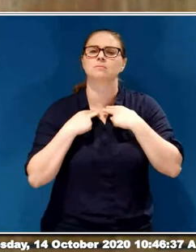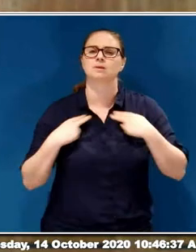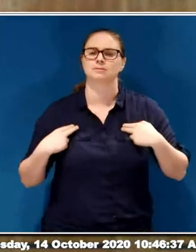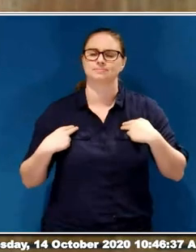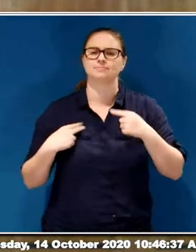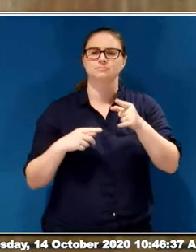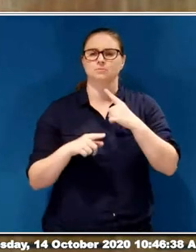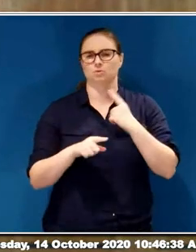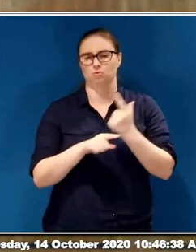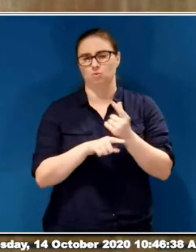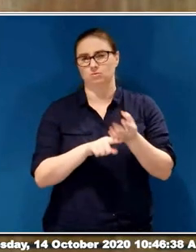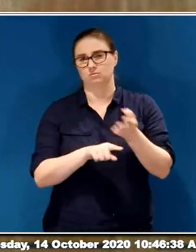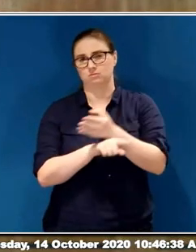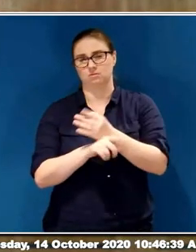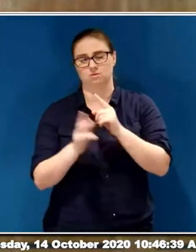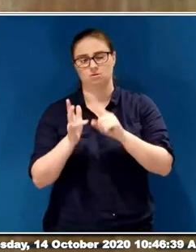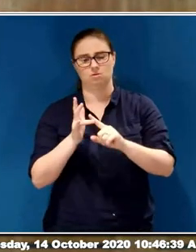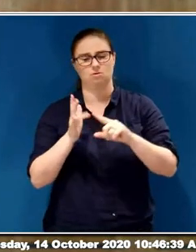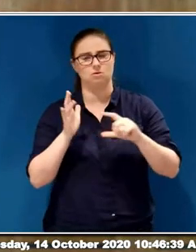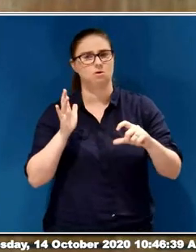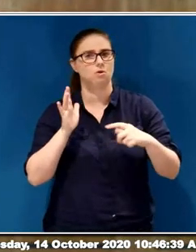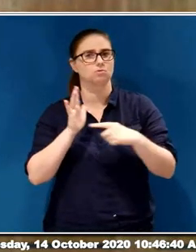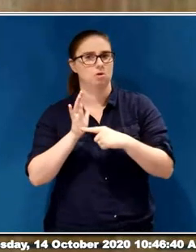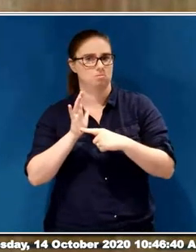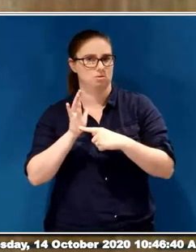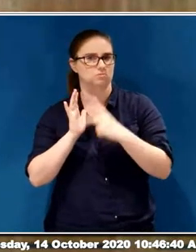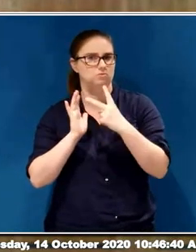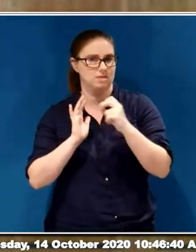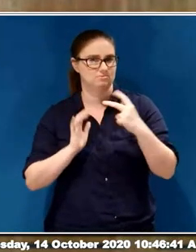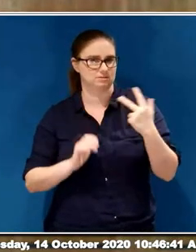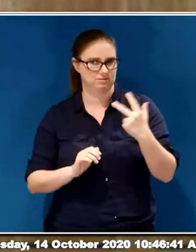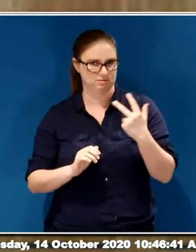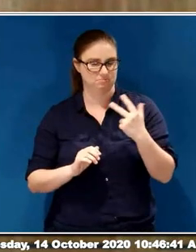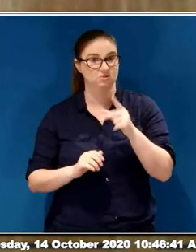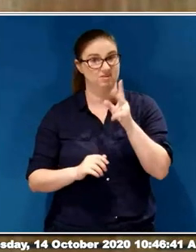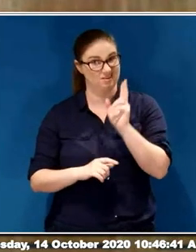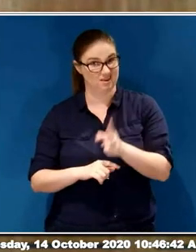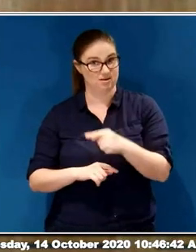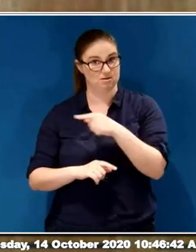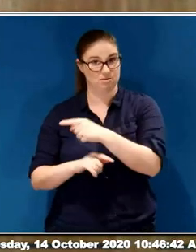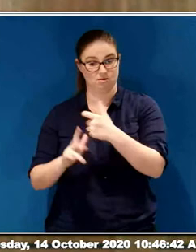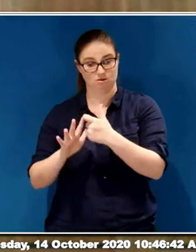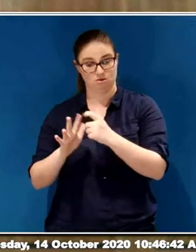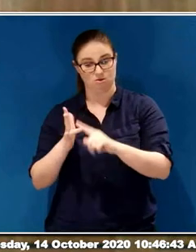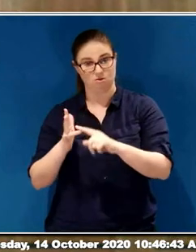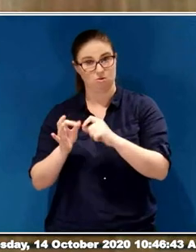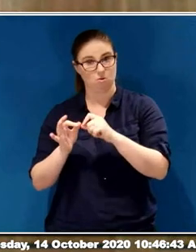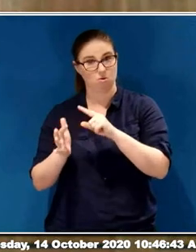Kobe was suspended again, wasn't he? Is that right? That's correct.